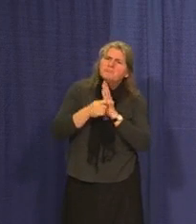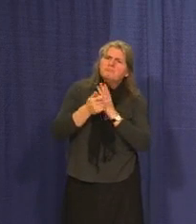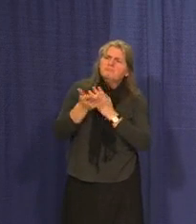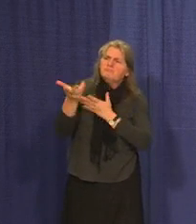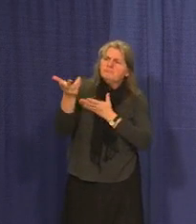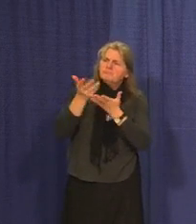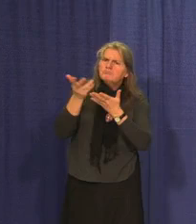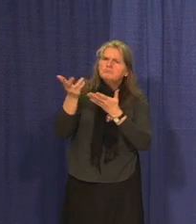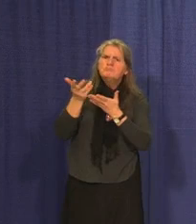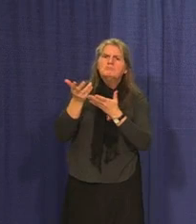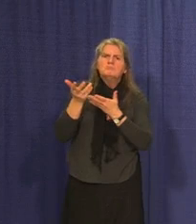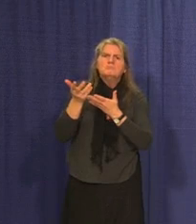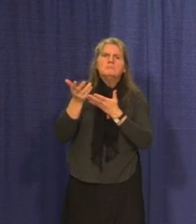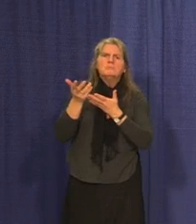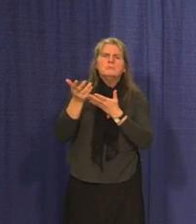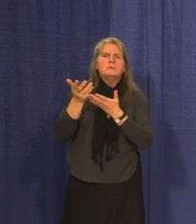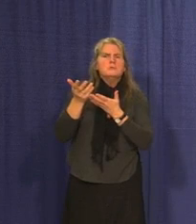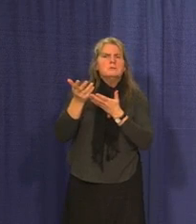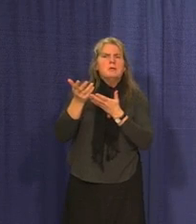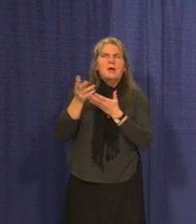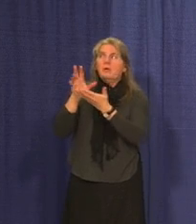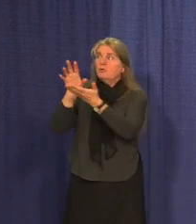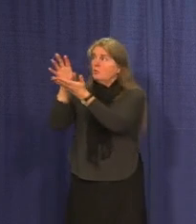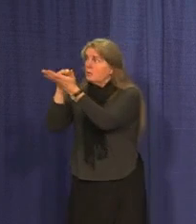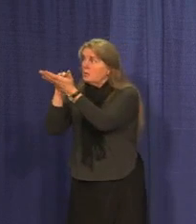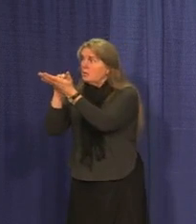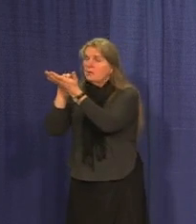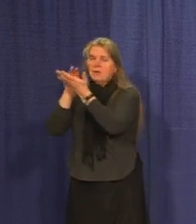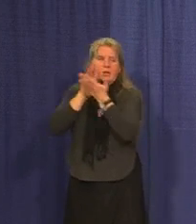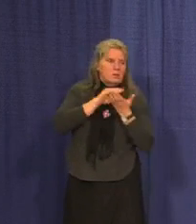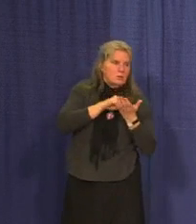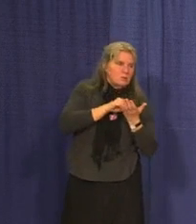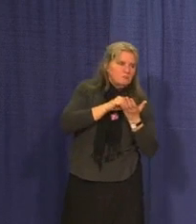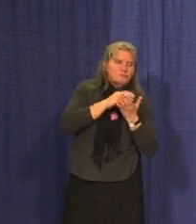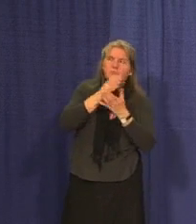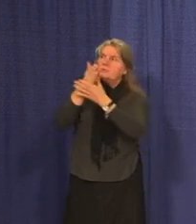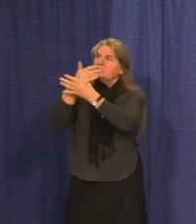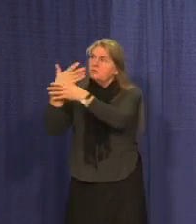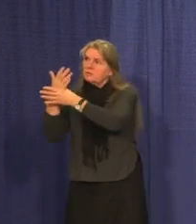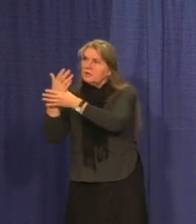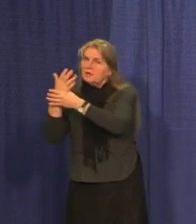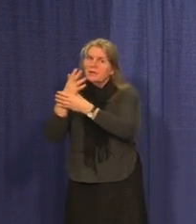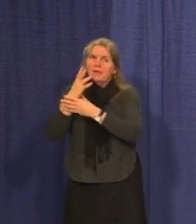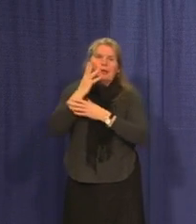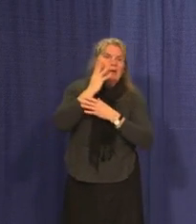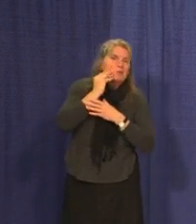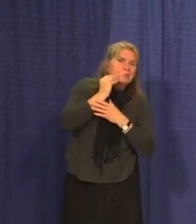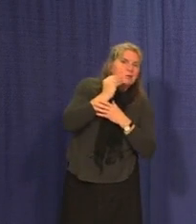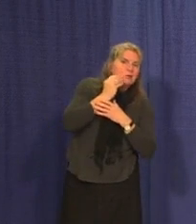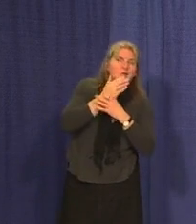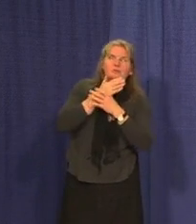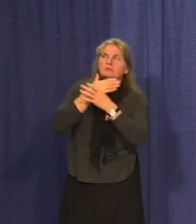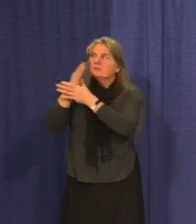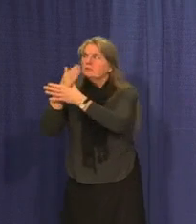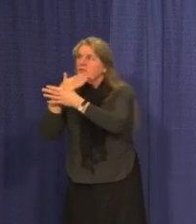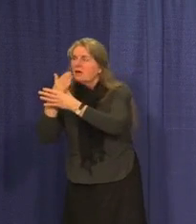and exchange quite in-depth lessons learned, or experiences and what we are learning from